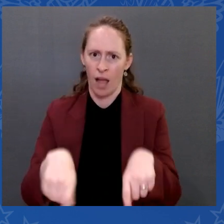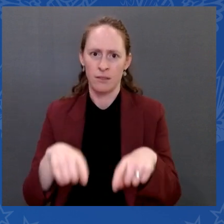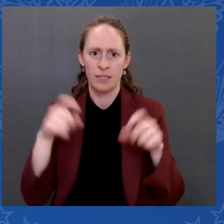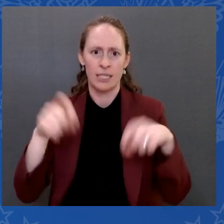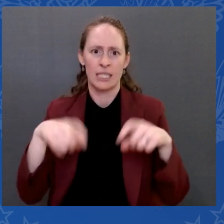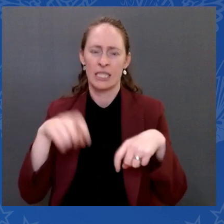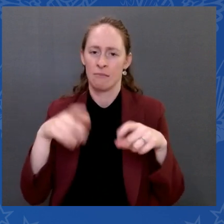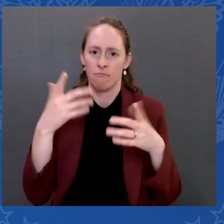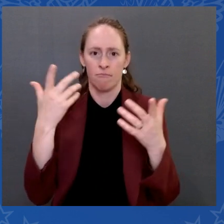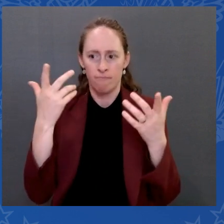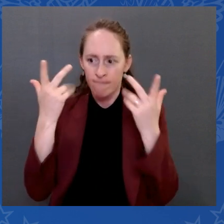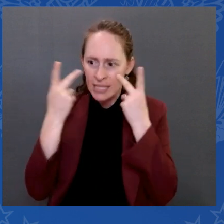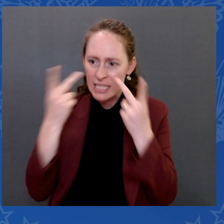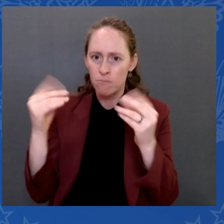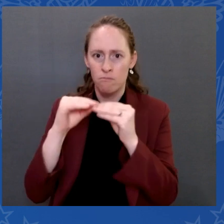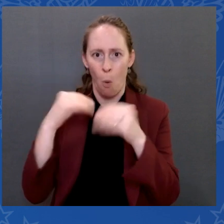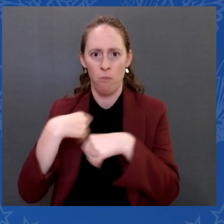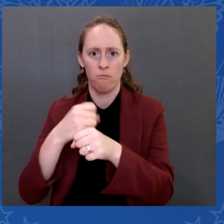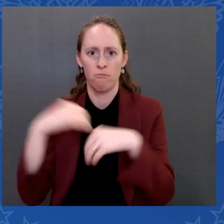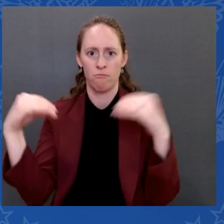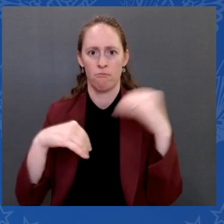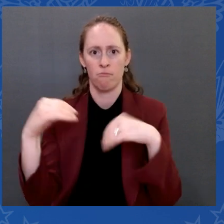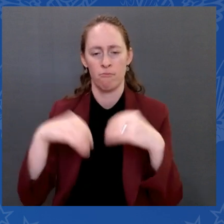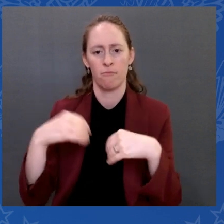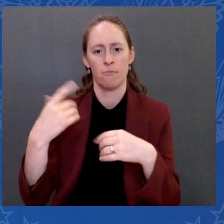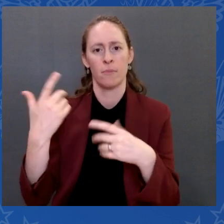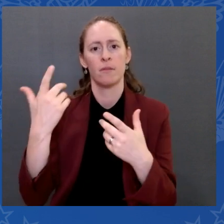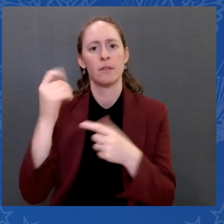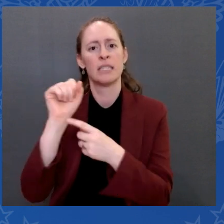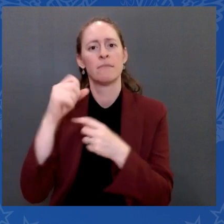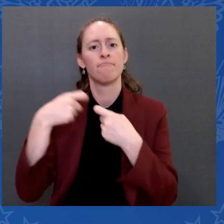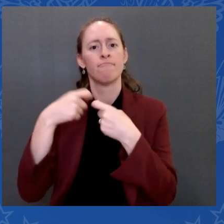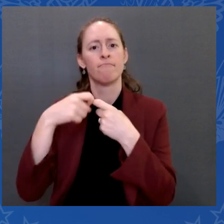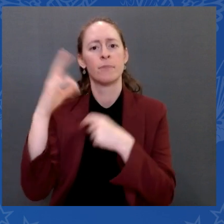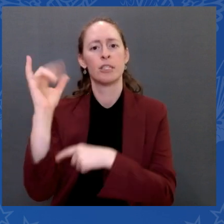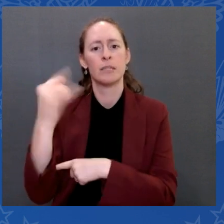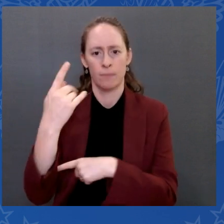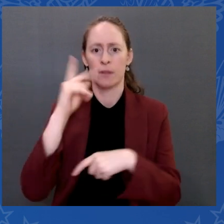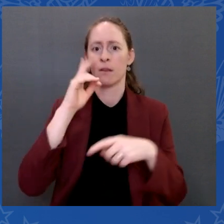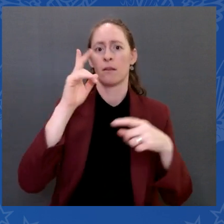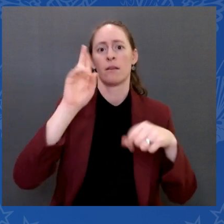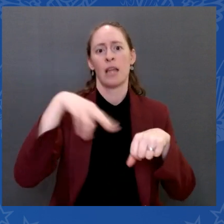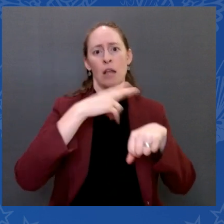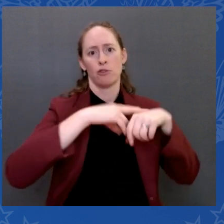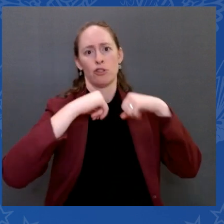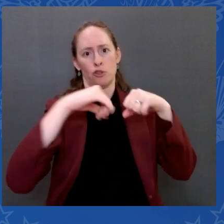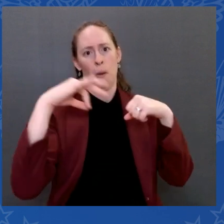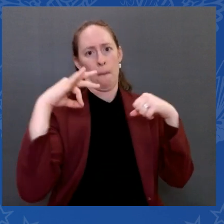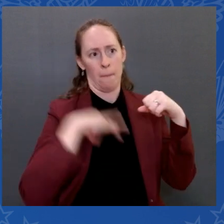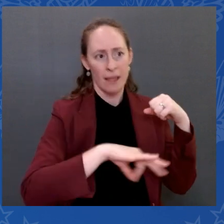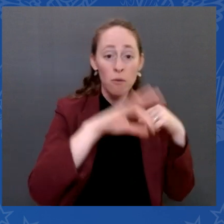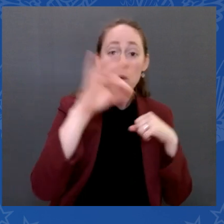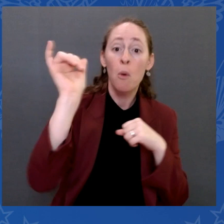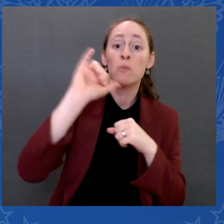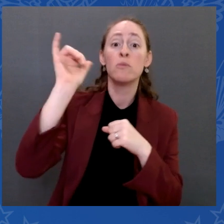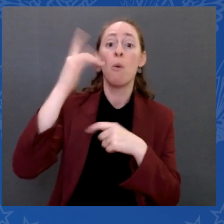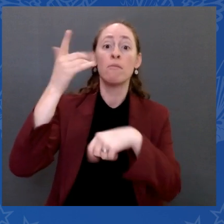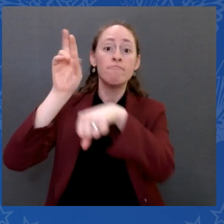in the aerospace industry as a whole. Mr. President, when we visited the Javelin production operation down in Alabama, as Brian mentioned,